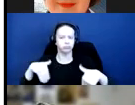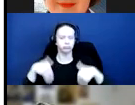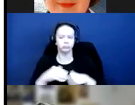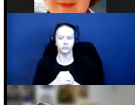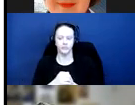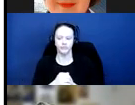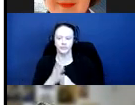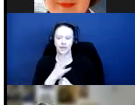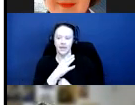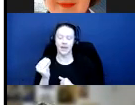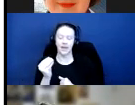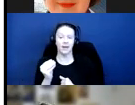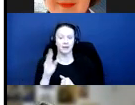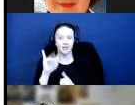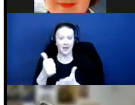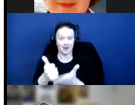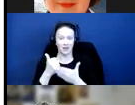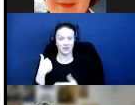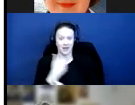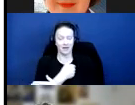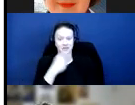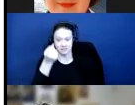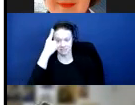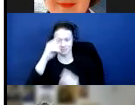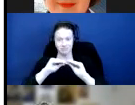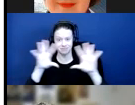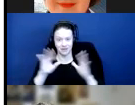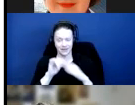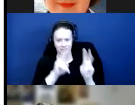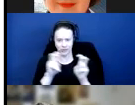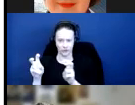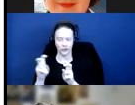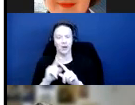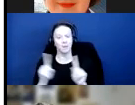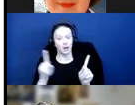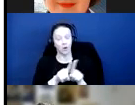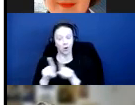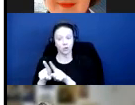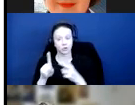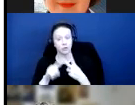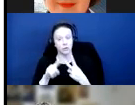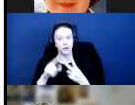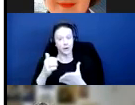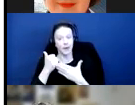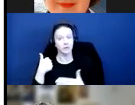And it helped us understand the issue, but it also helped us be able to move